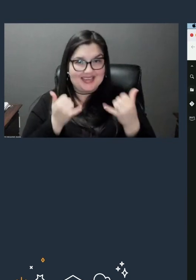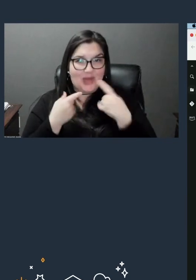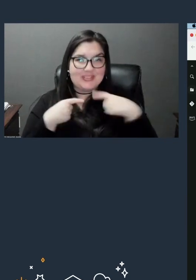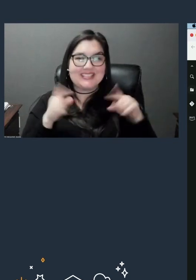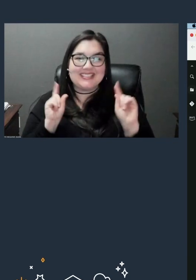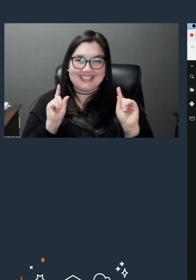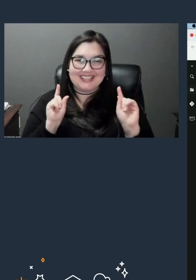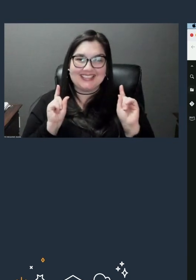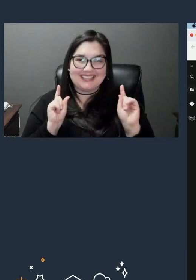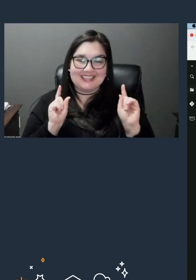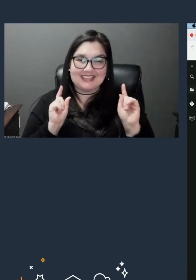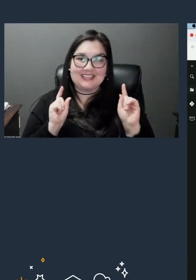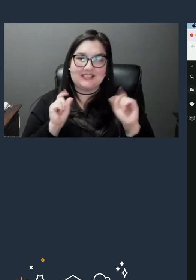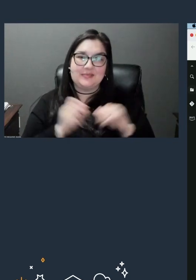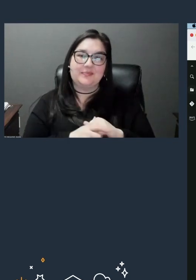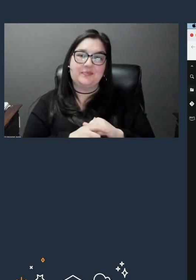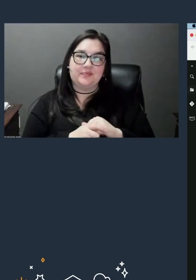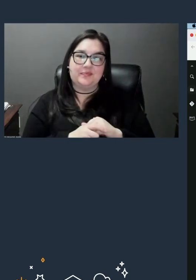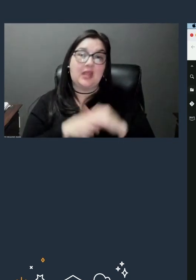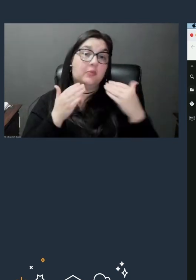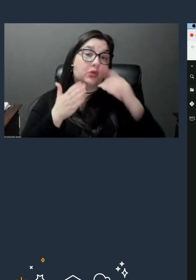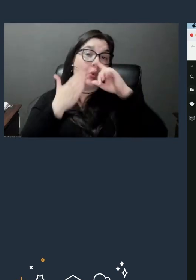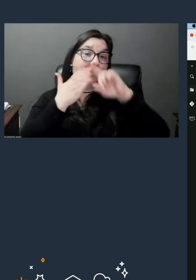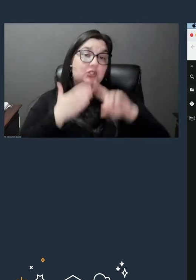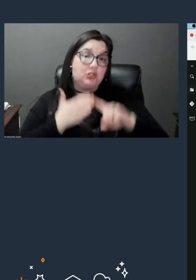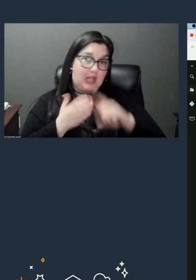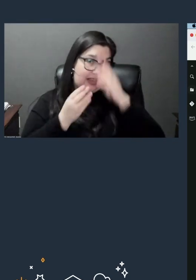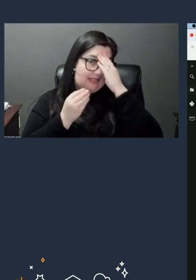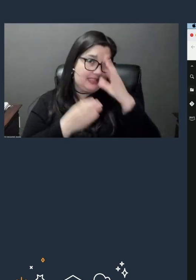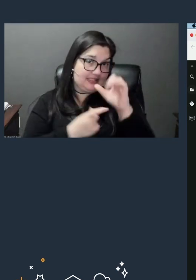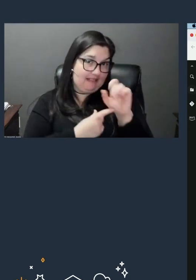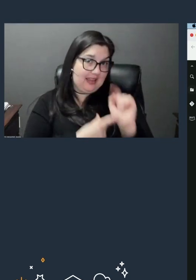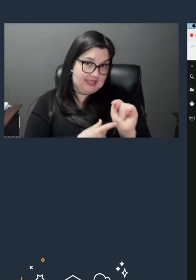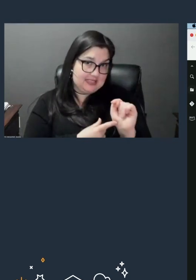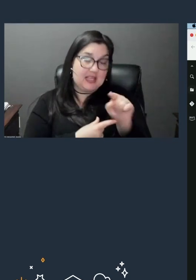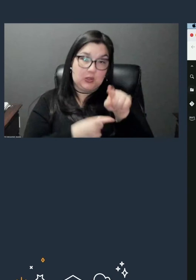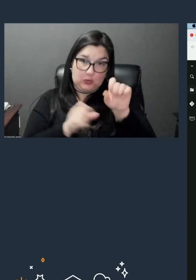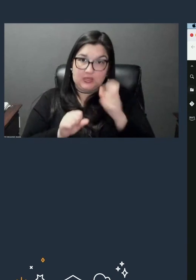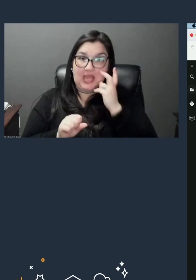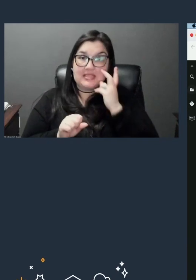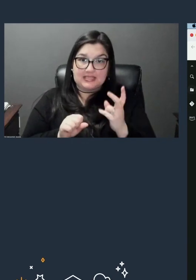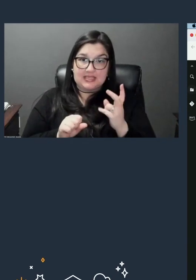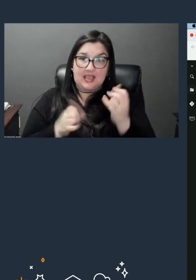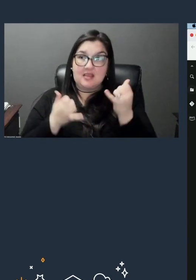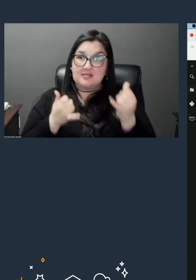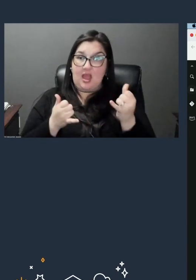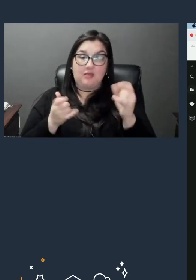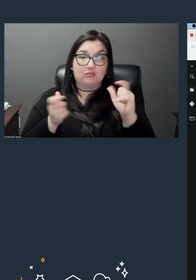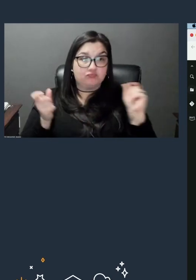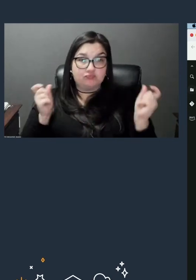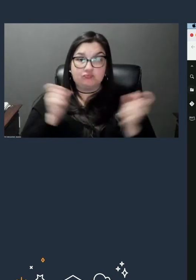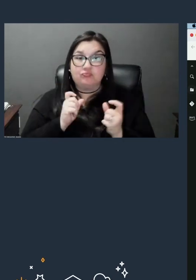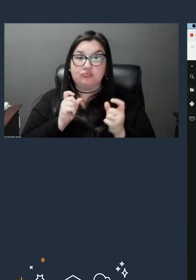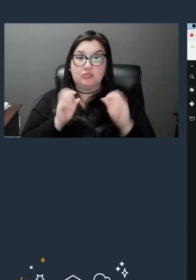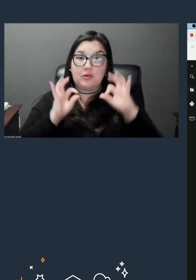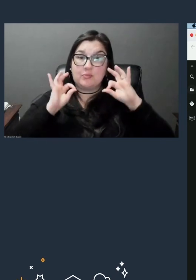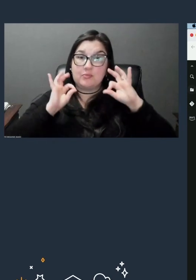I'm going to check that data set and as you can see, V3 is now anonymized, and this is exactly what I wanted for my application.